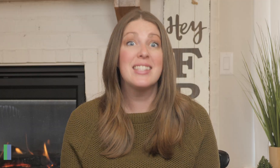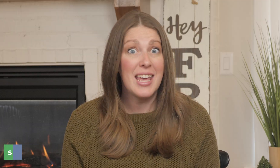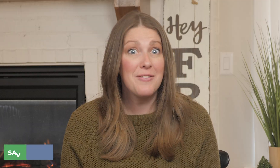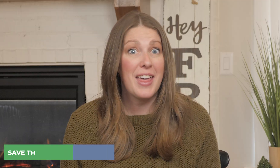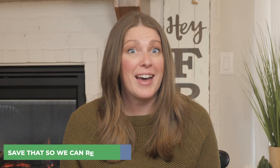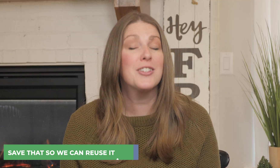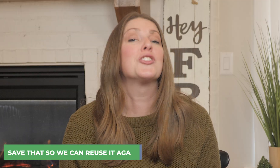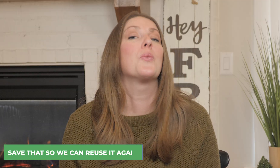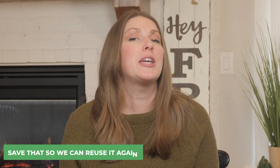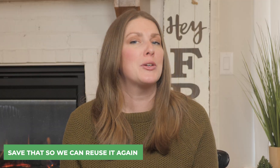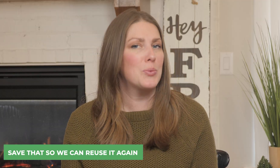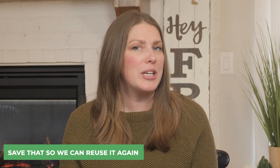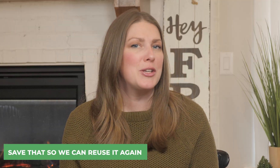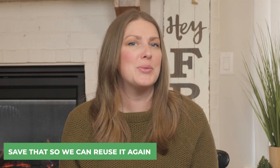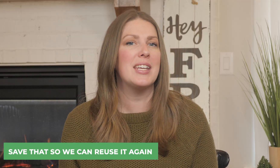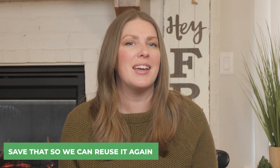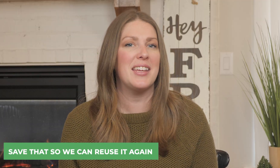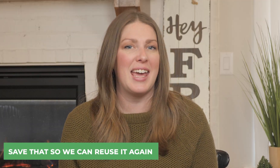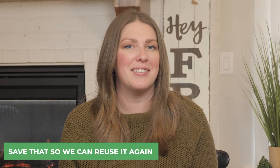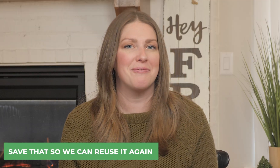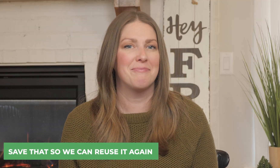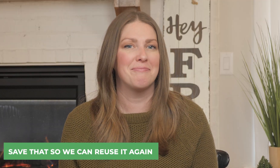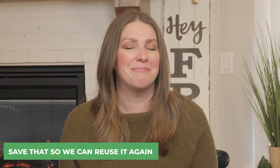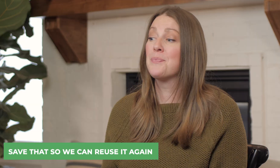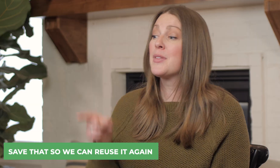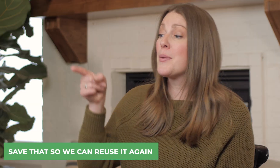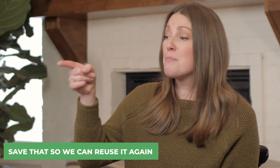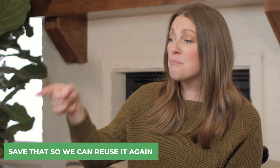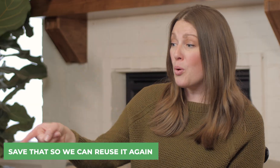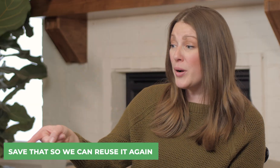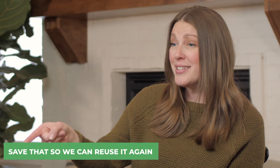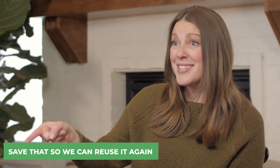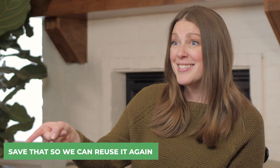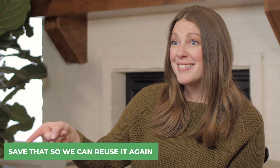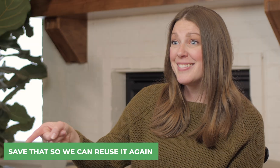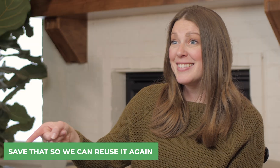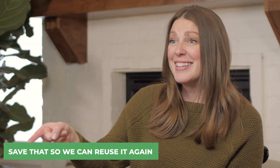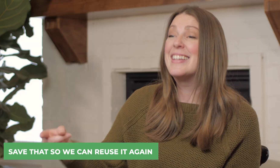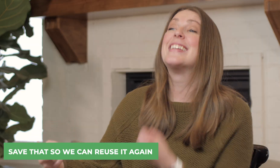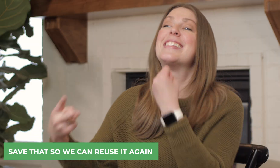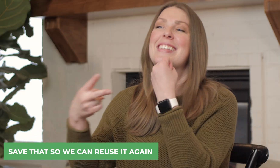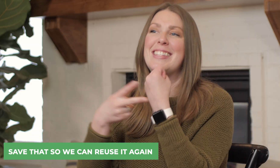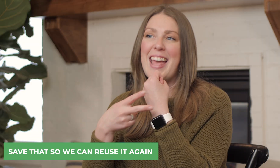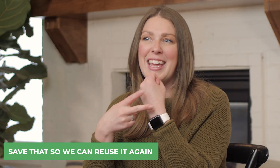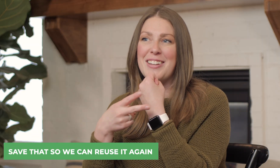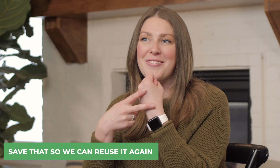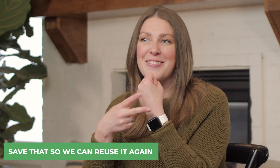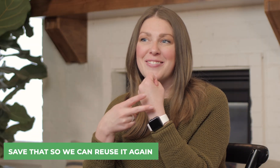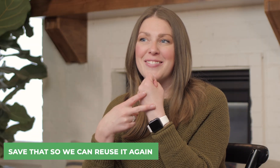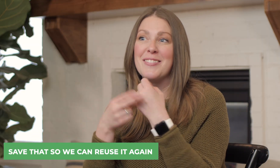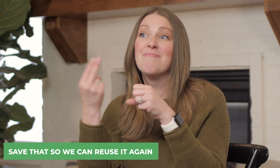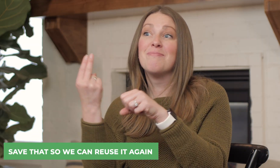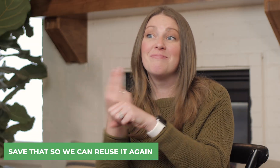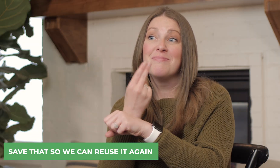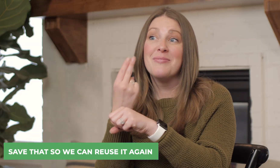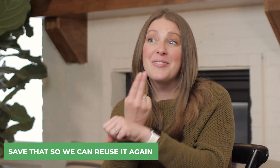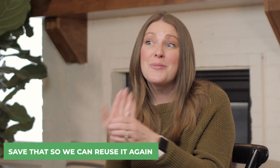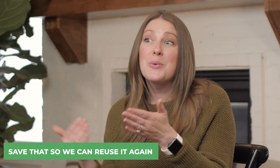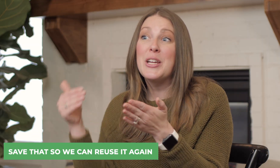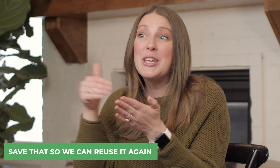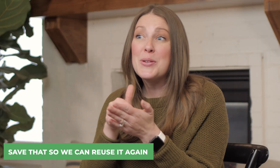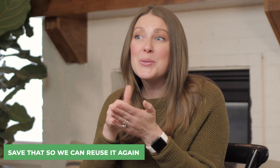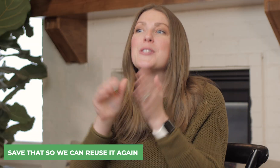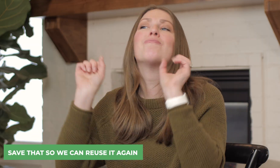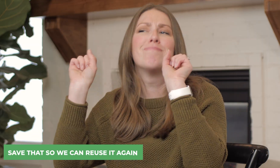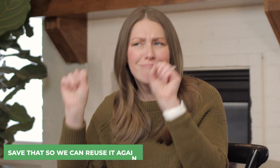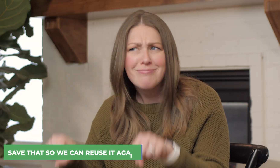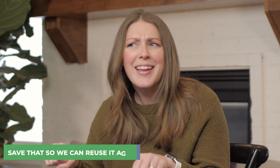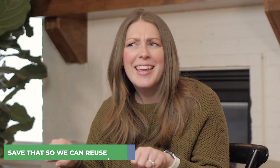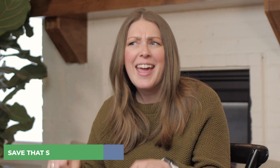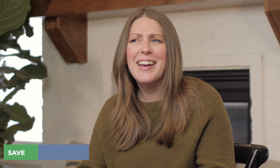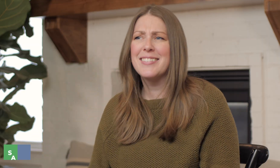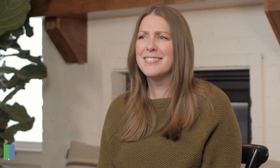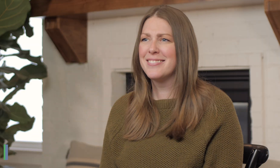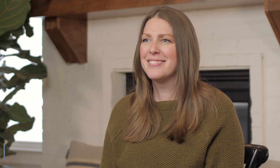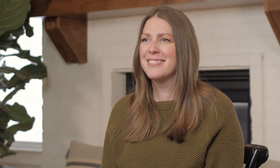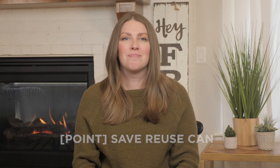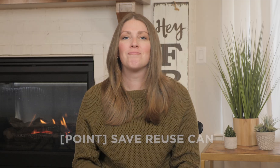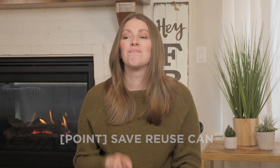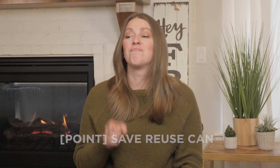Save that so we can reuse it again. Point (index) save, reuse can.